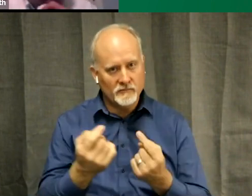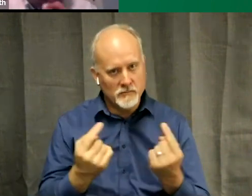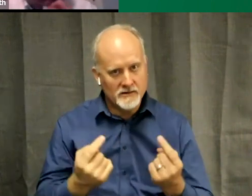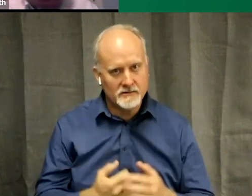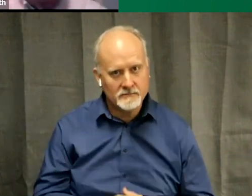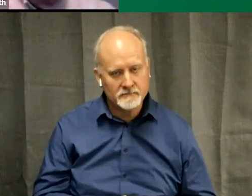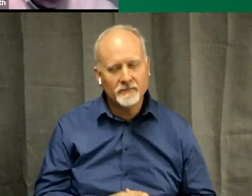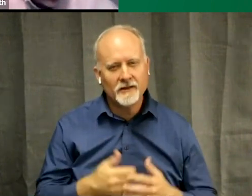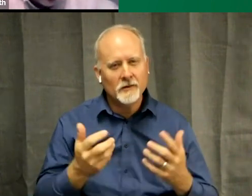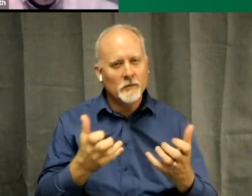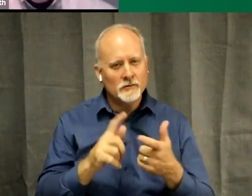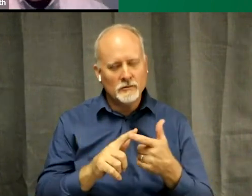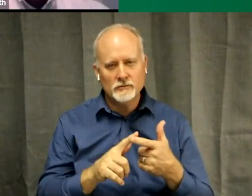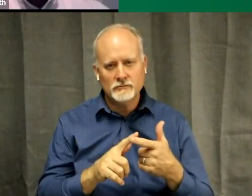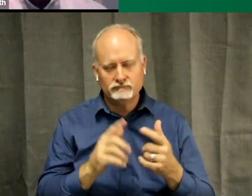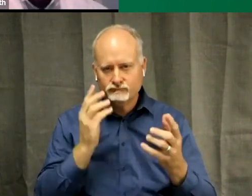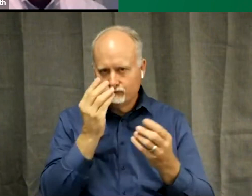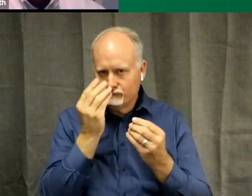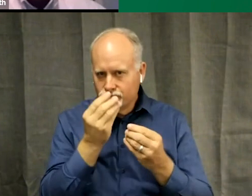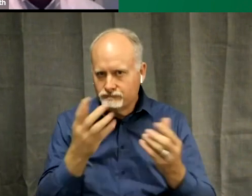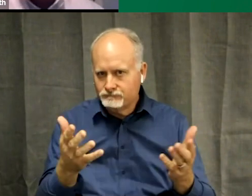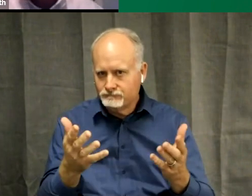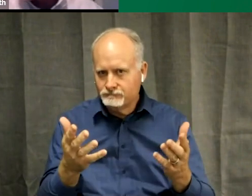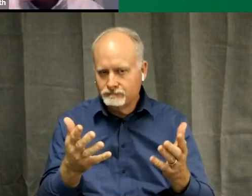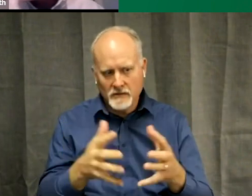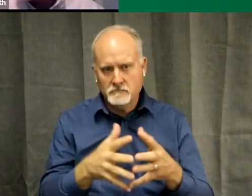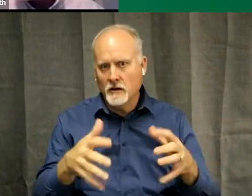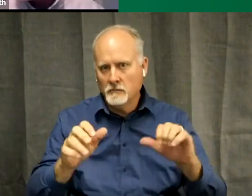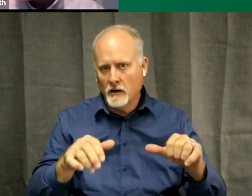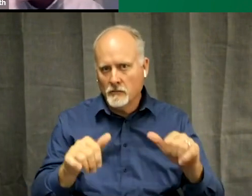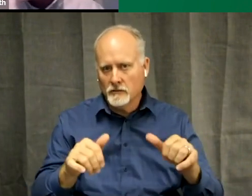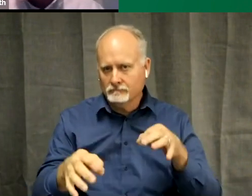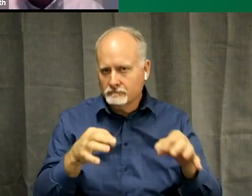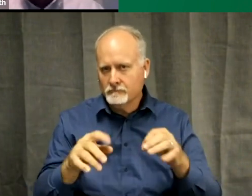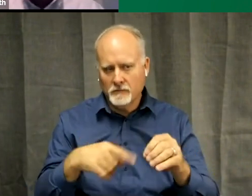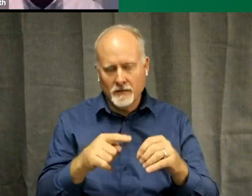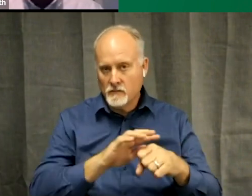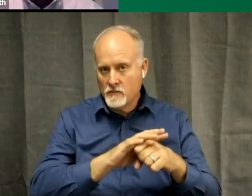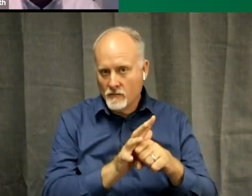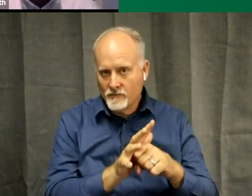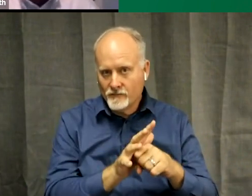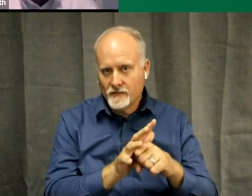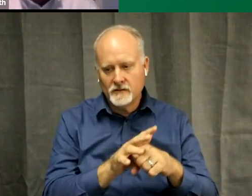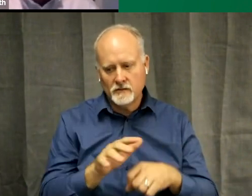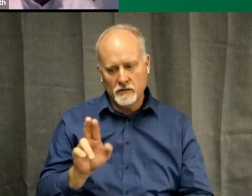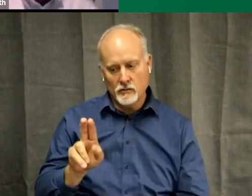we want to keep our students as well informed as possible about covenight the uab community